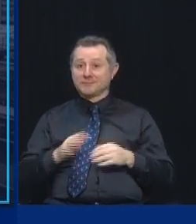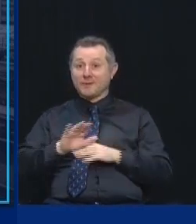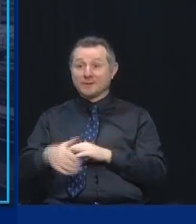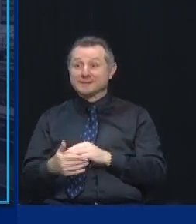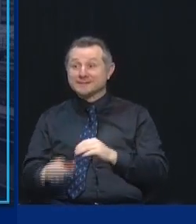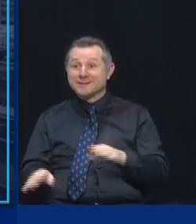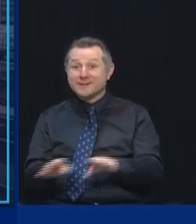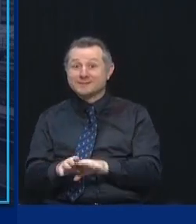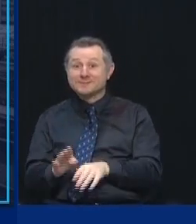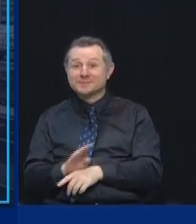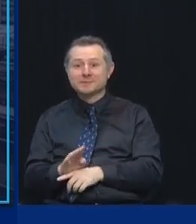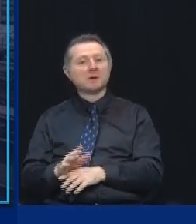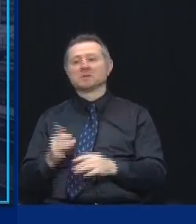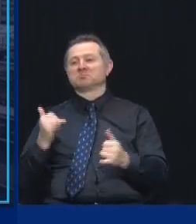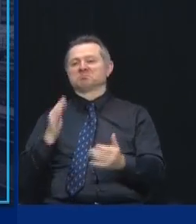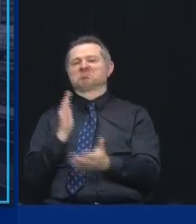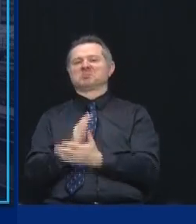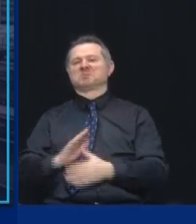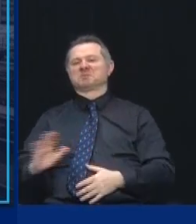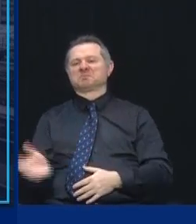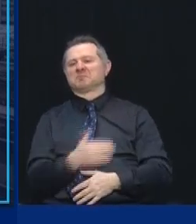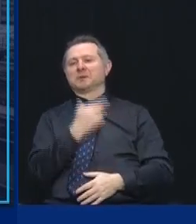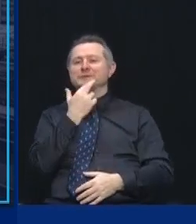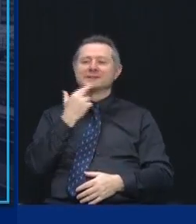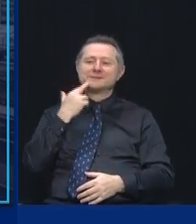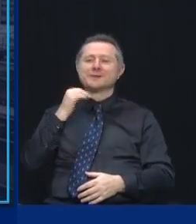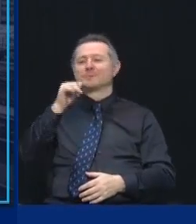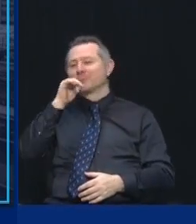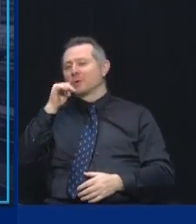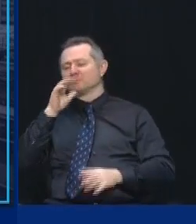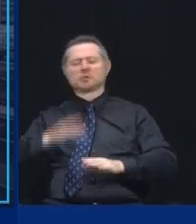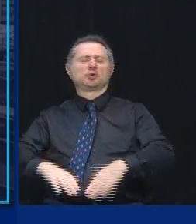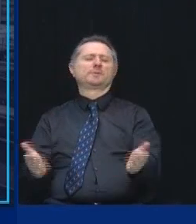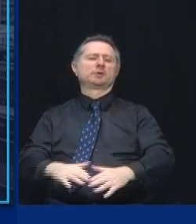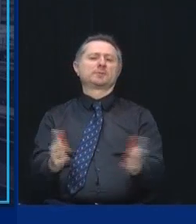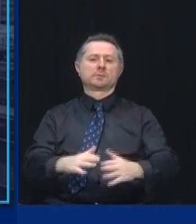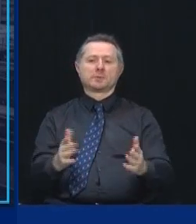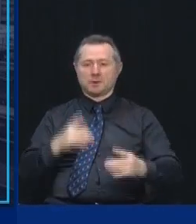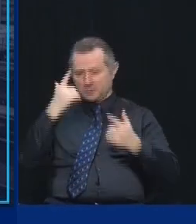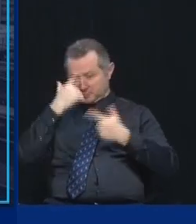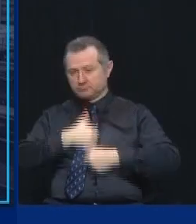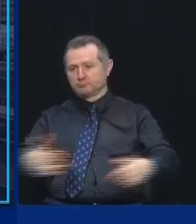SERVICE WITH THE REOPENING. AND IMMEDIATELY WITH THE CURFEW LIFT.